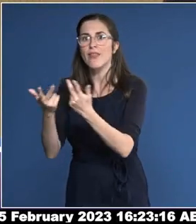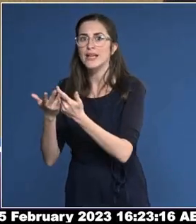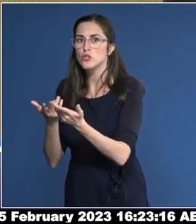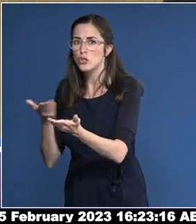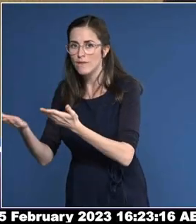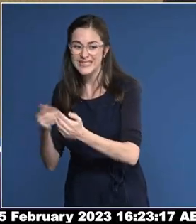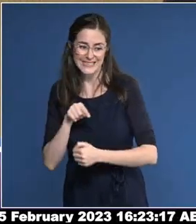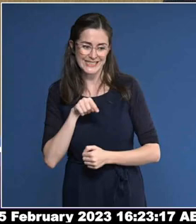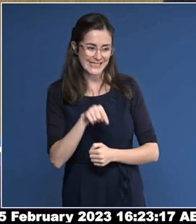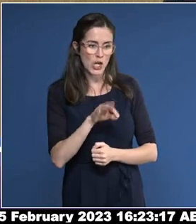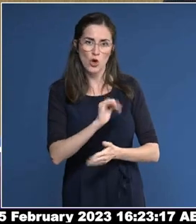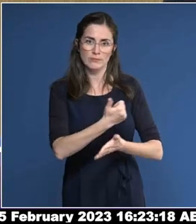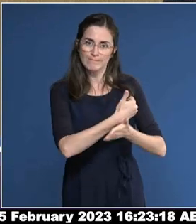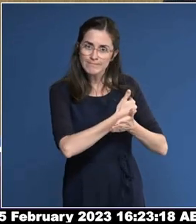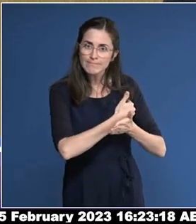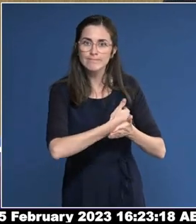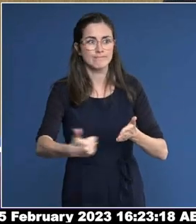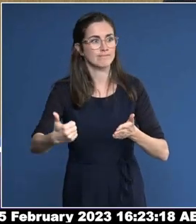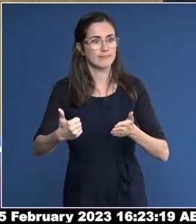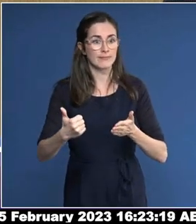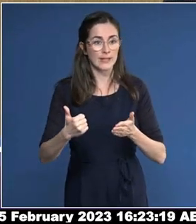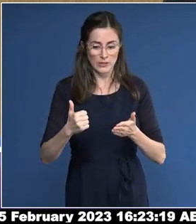You don't buy support coordination as a total package.